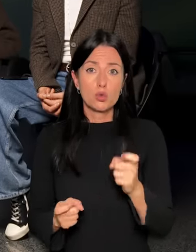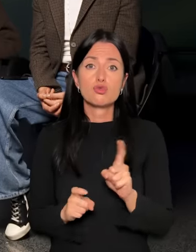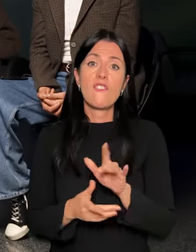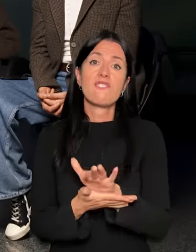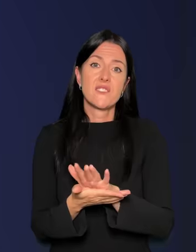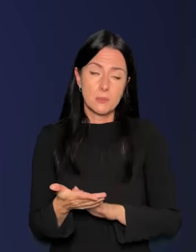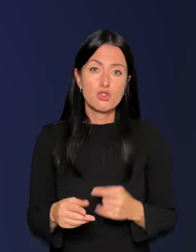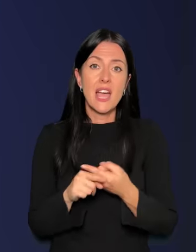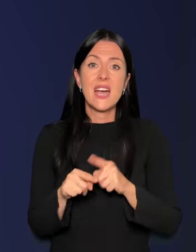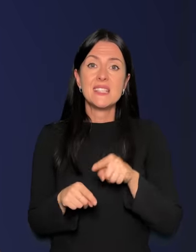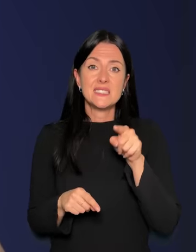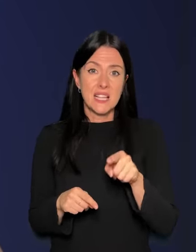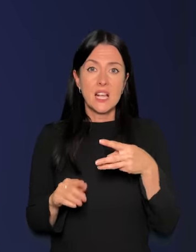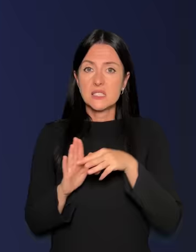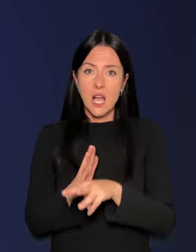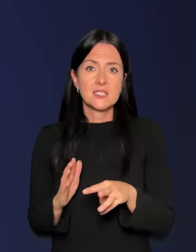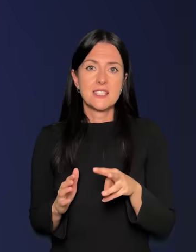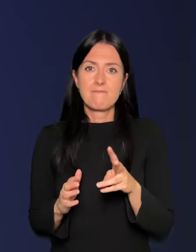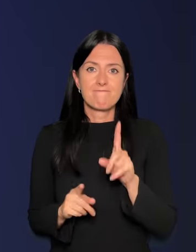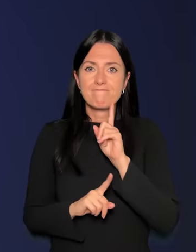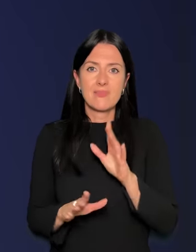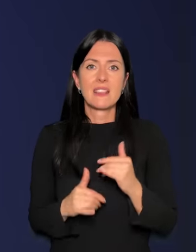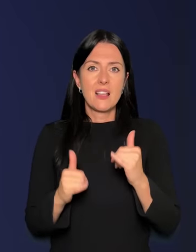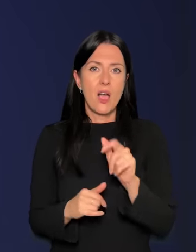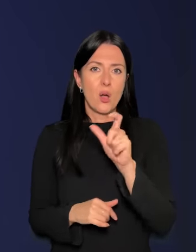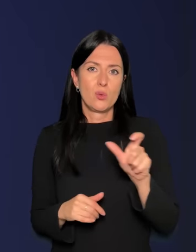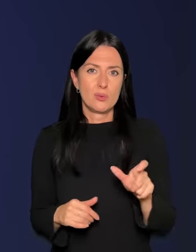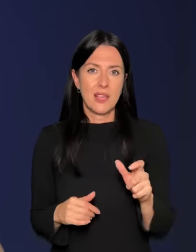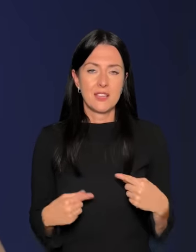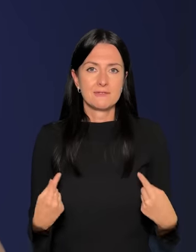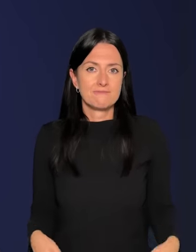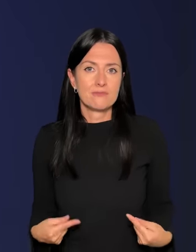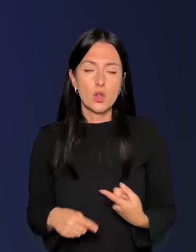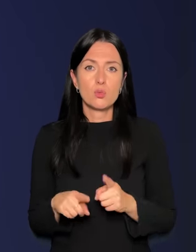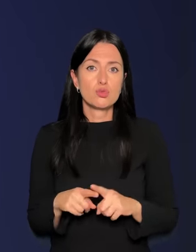They announce that, sorry, this station is not accessible to people in wheelchairs.